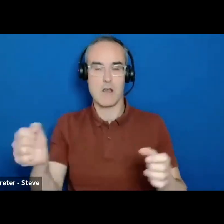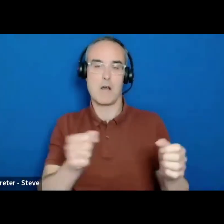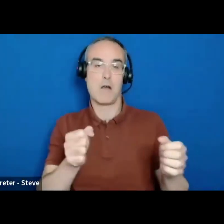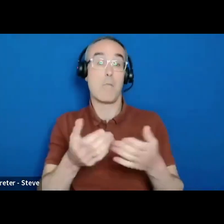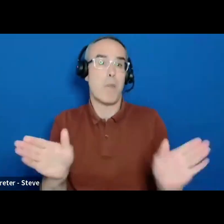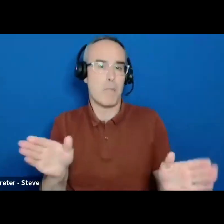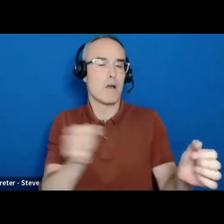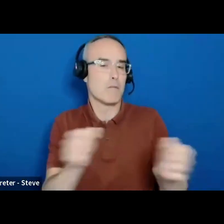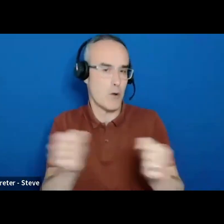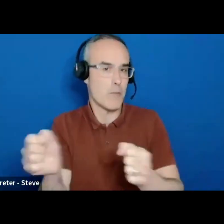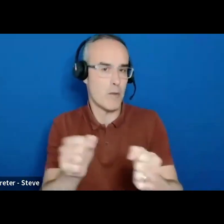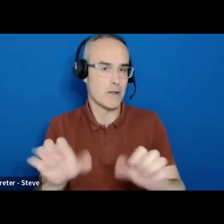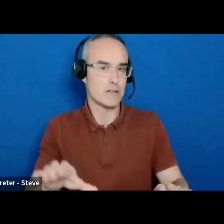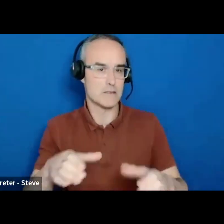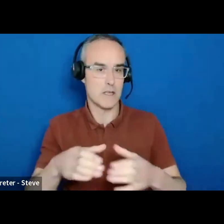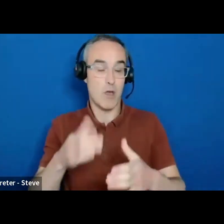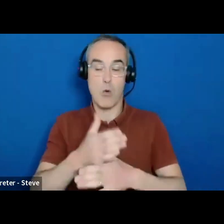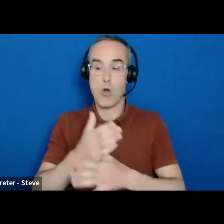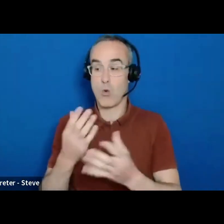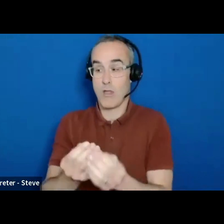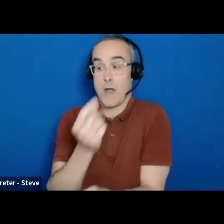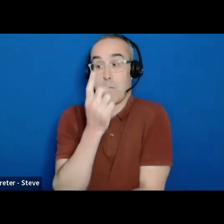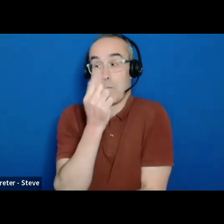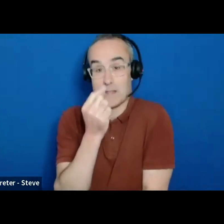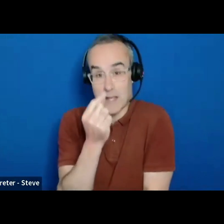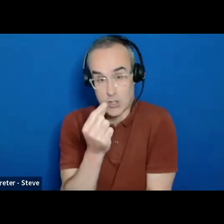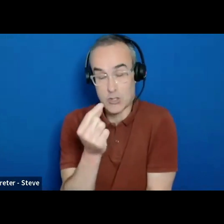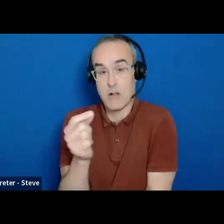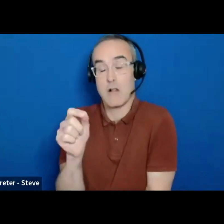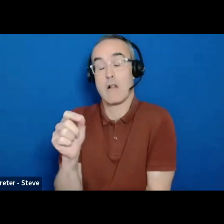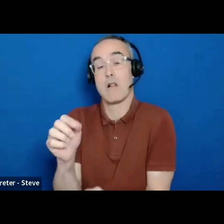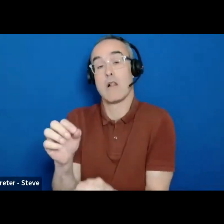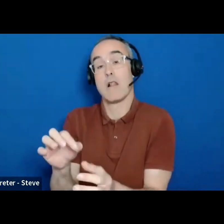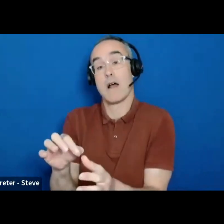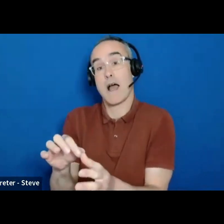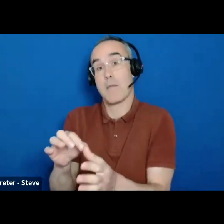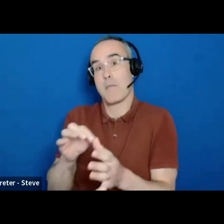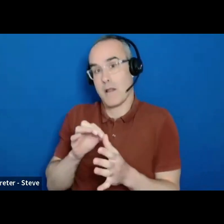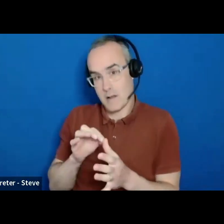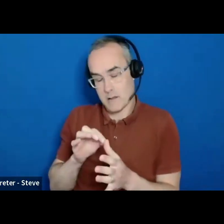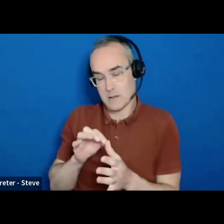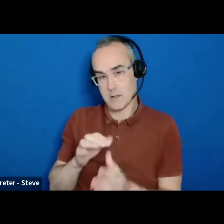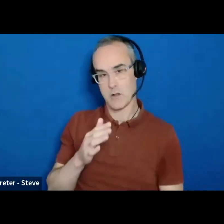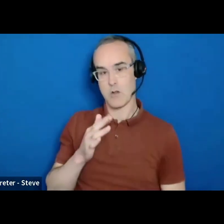potential candidates or organizations who might be able to assist when we are looking for candidates for particular roles.